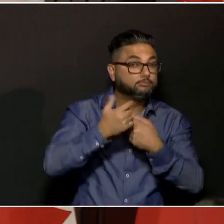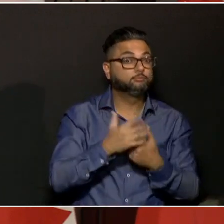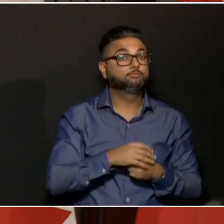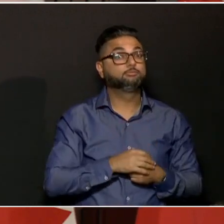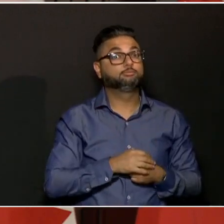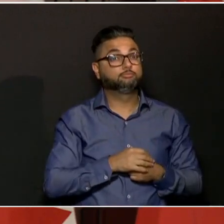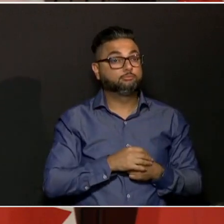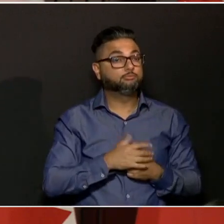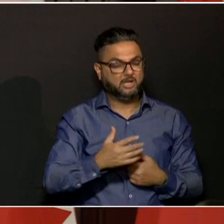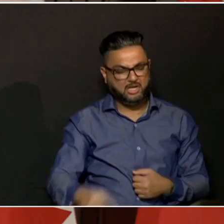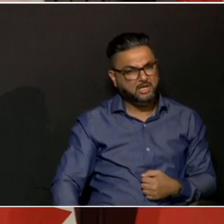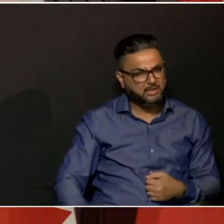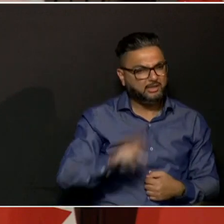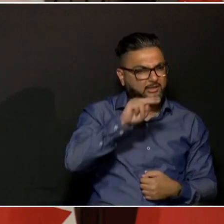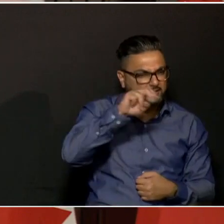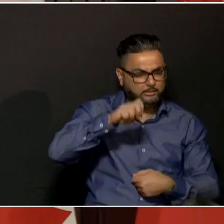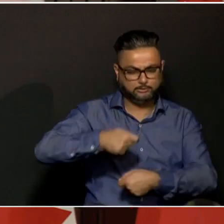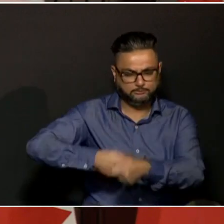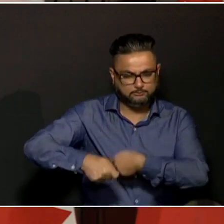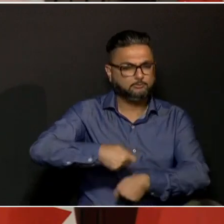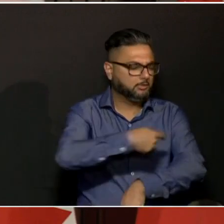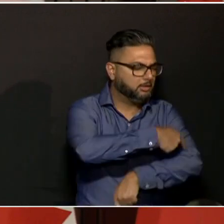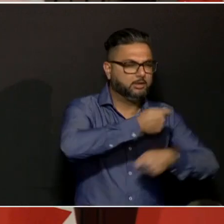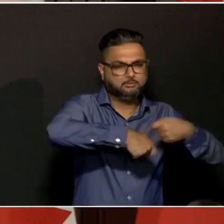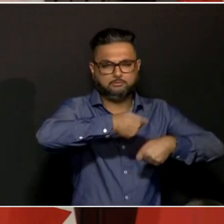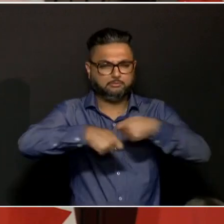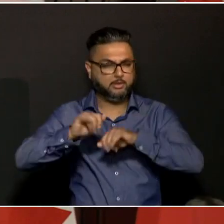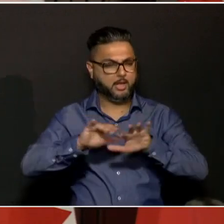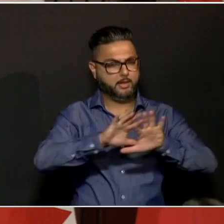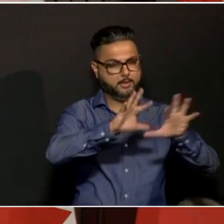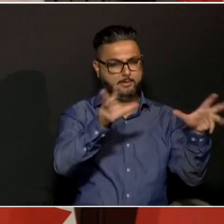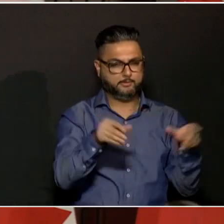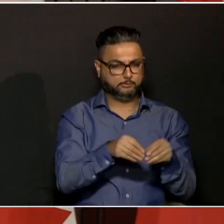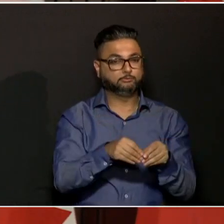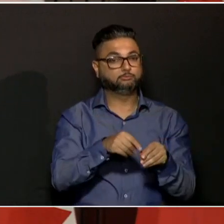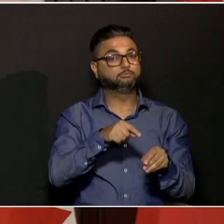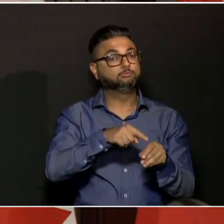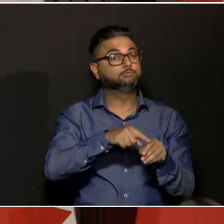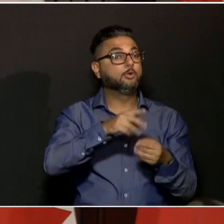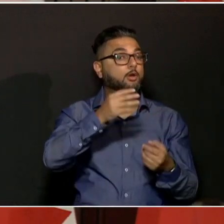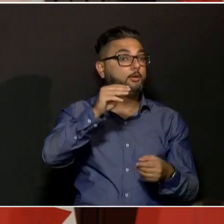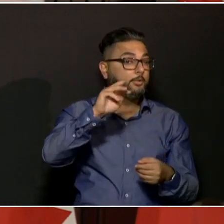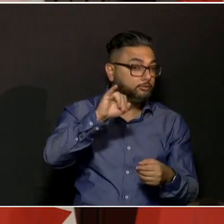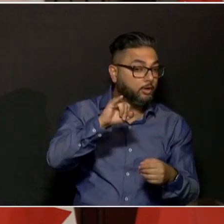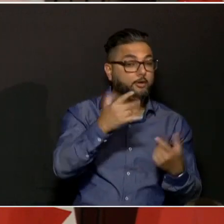We are also extending diagnostic imaging hours at healthcare facilities